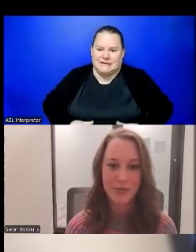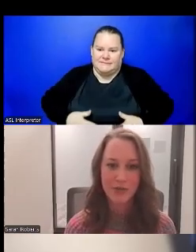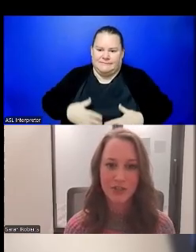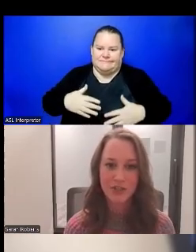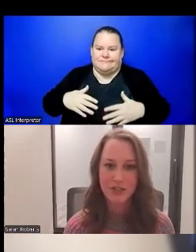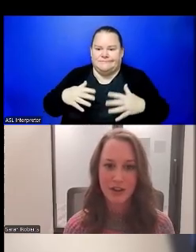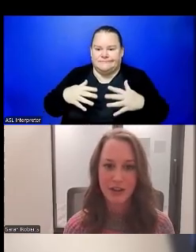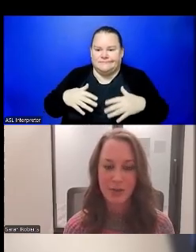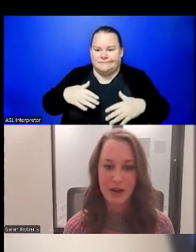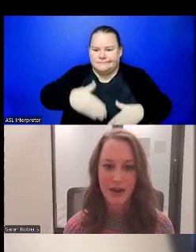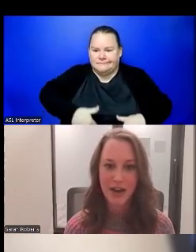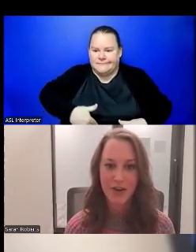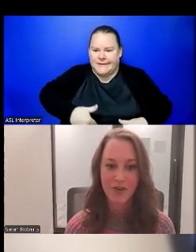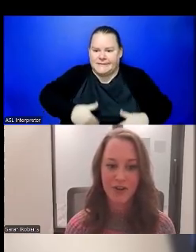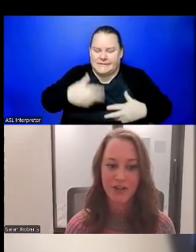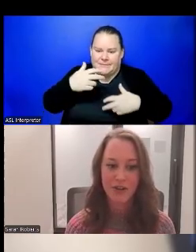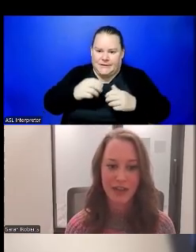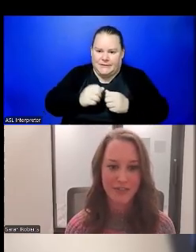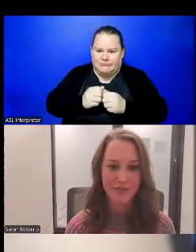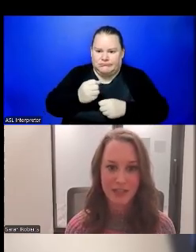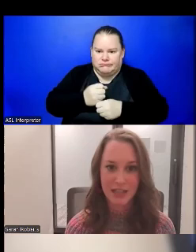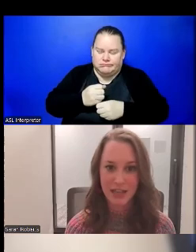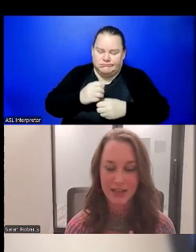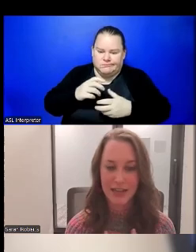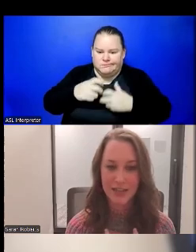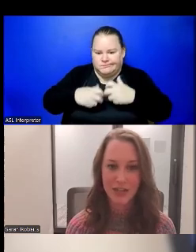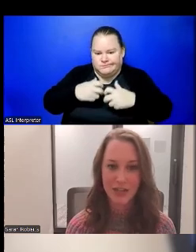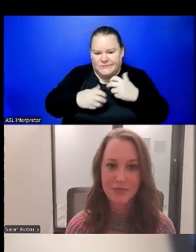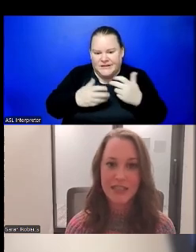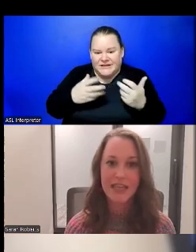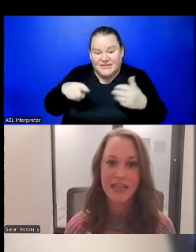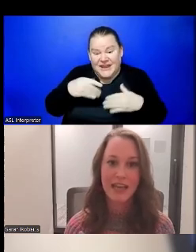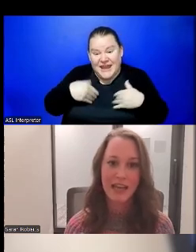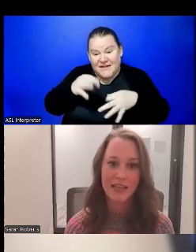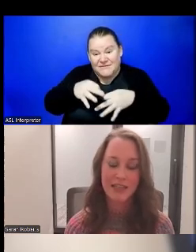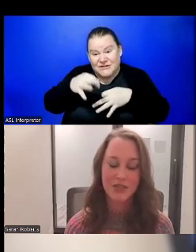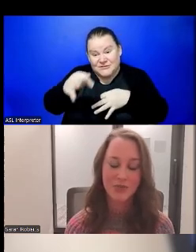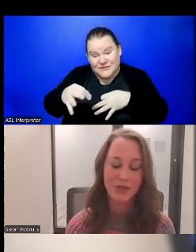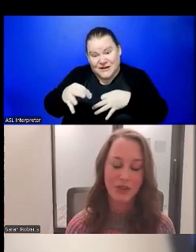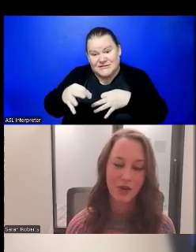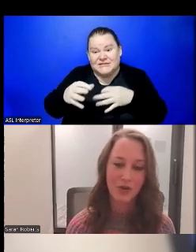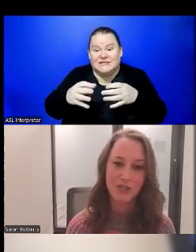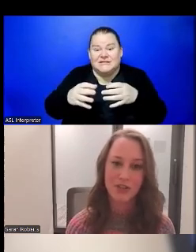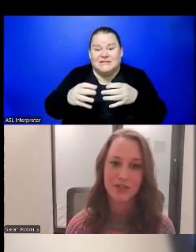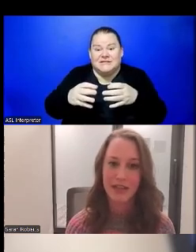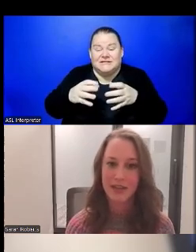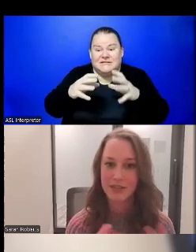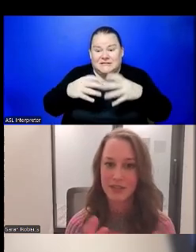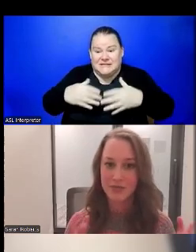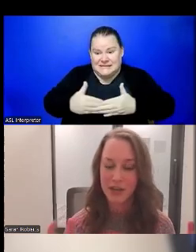Annabelle was just talking about how, you know, they have delayed gastric emptying. And when they're older, they have these